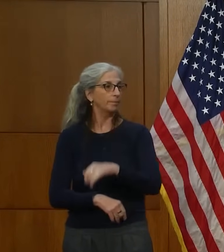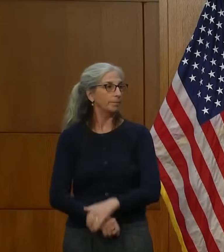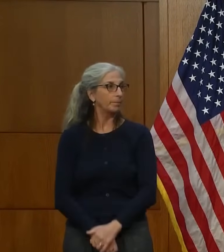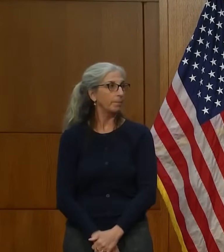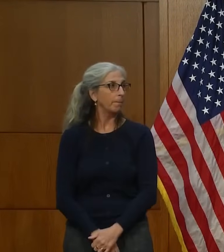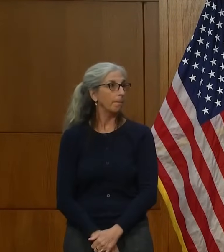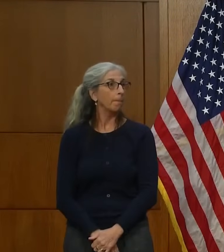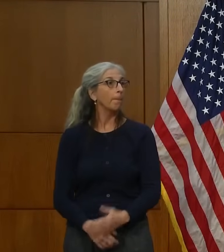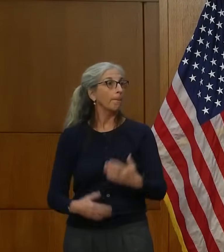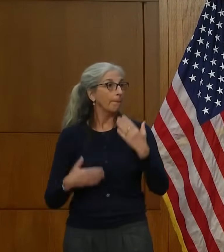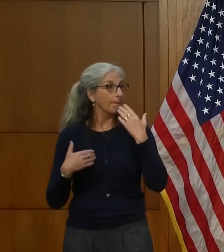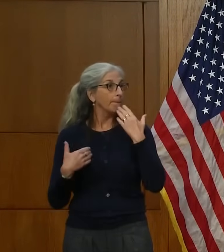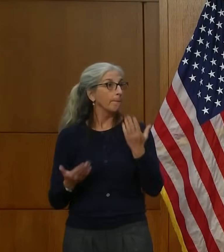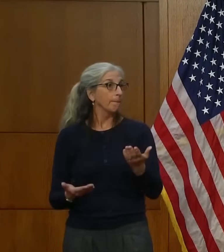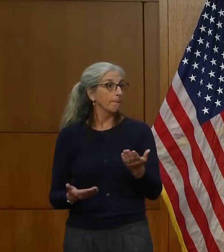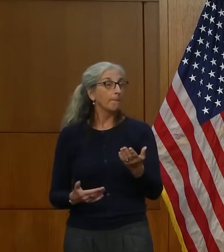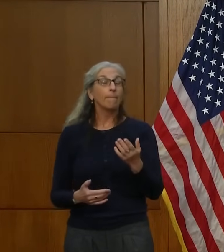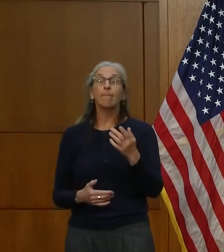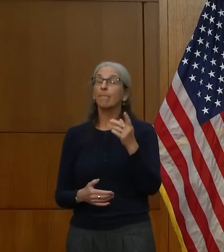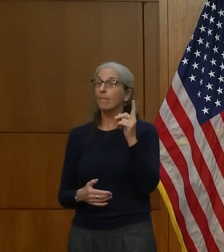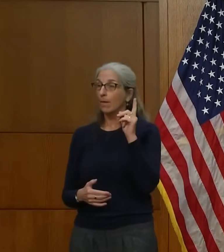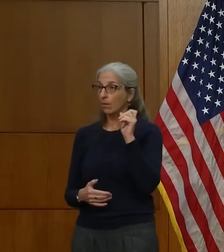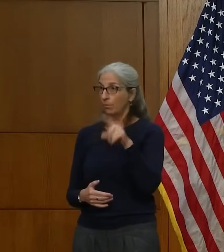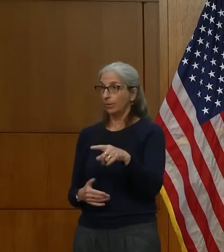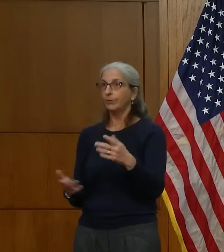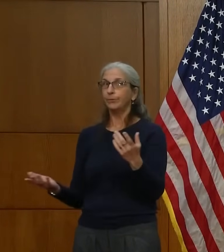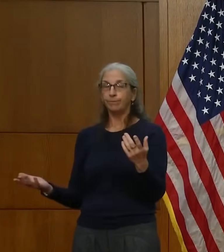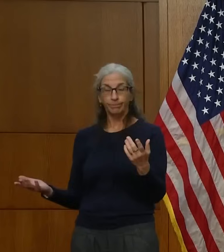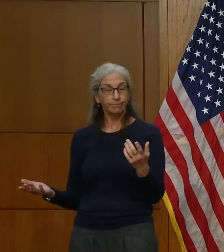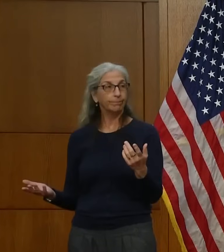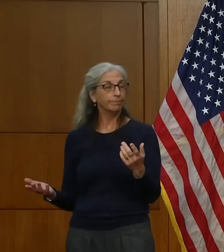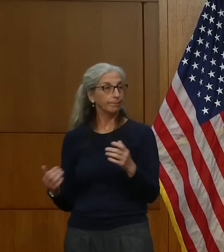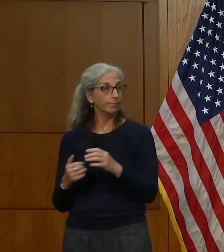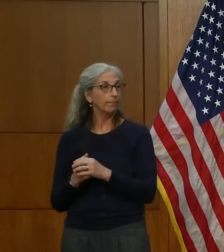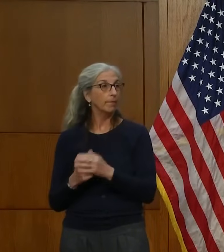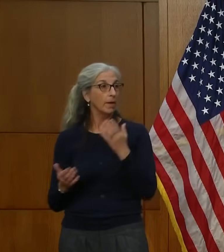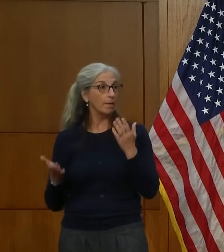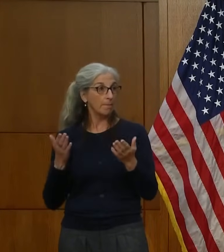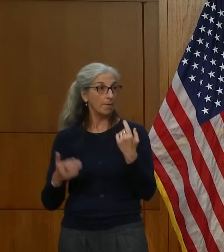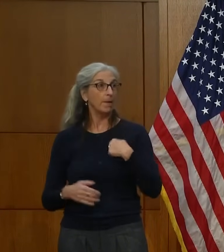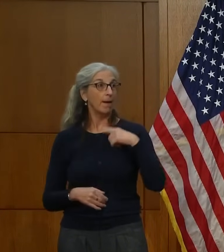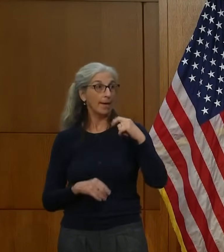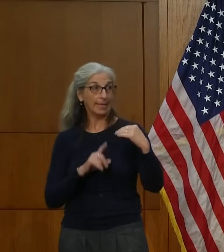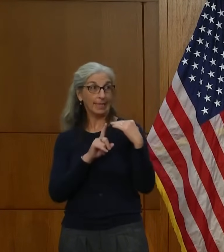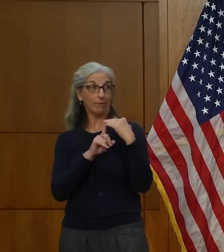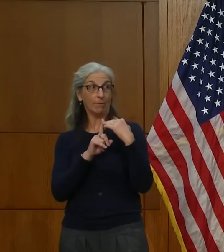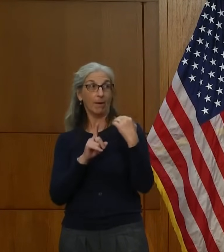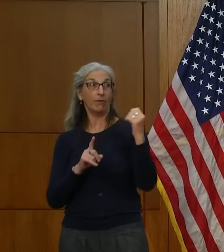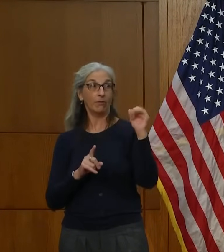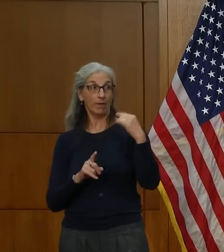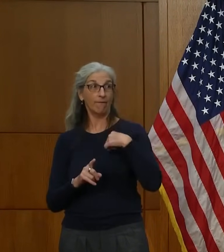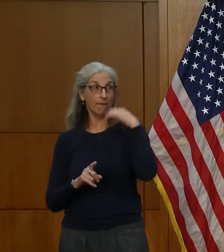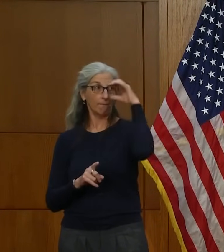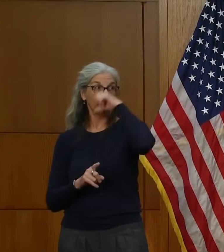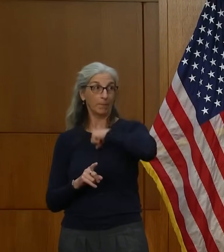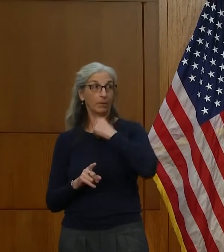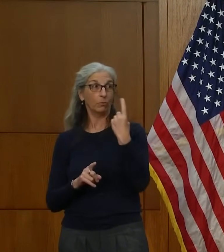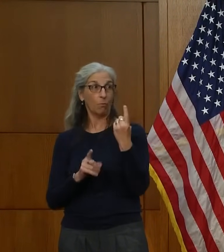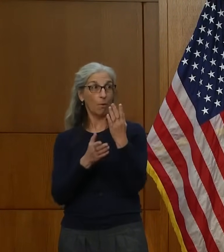CAREY ADDRESS I THINK. THANK